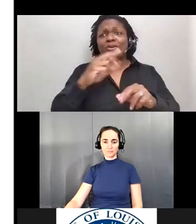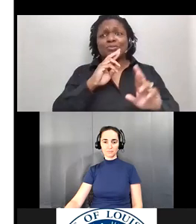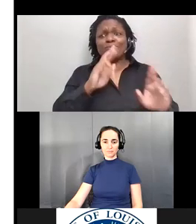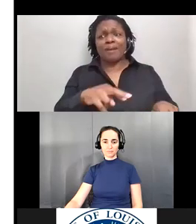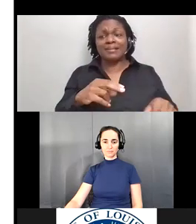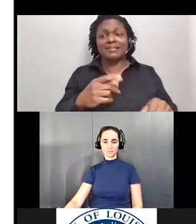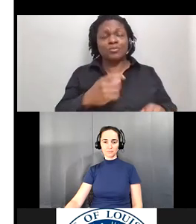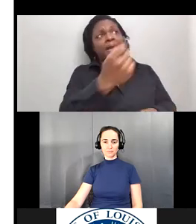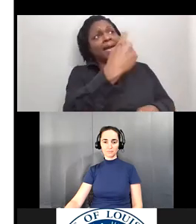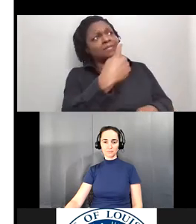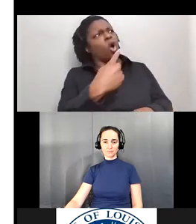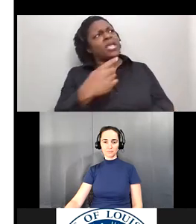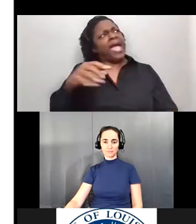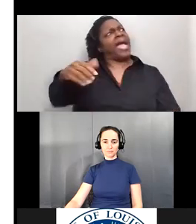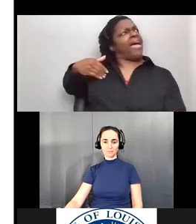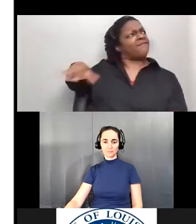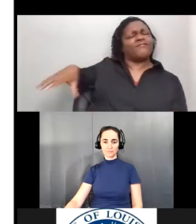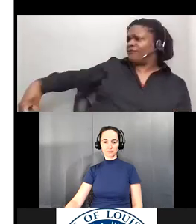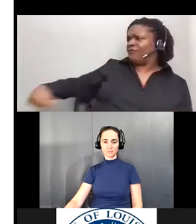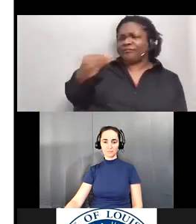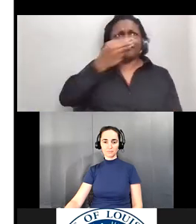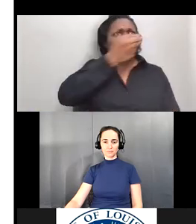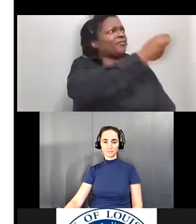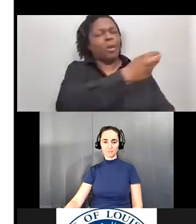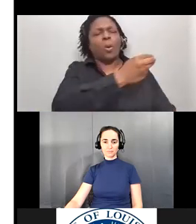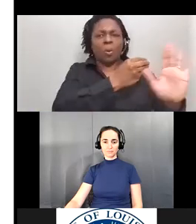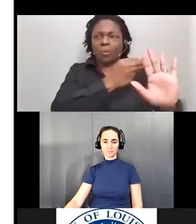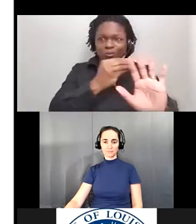officer does not know what's inside that vehicle. 16:05:25 So if you go reaching around the